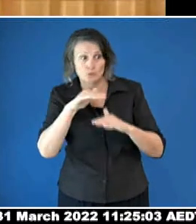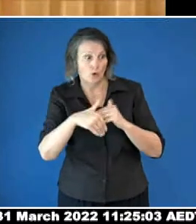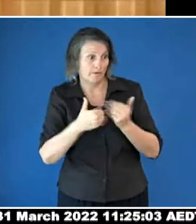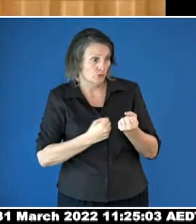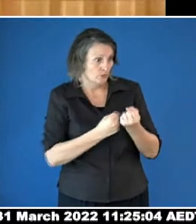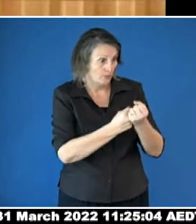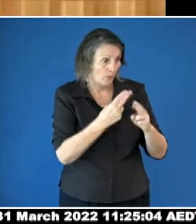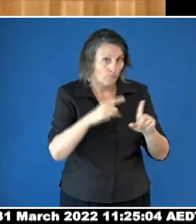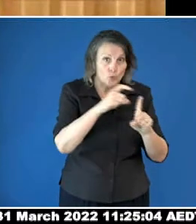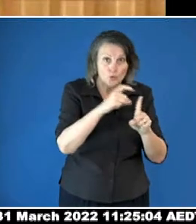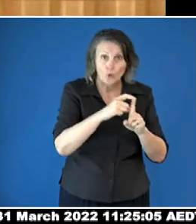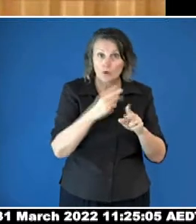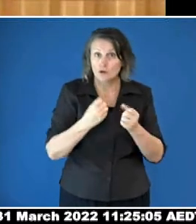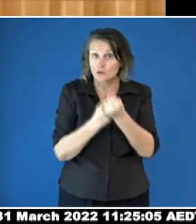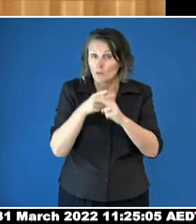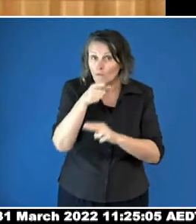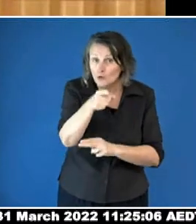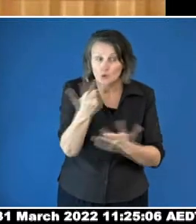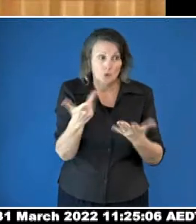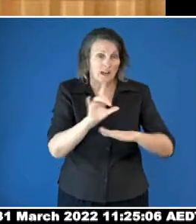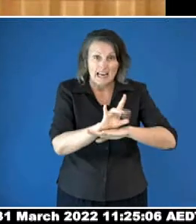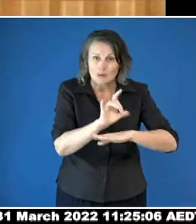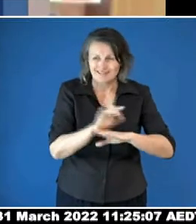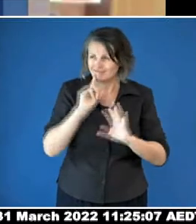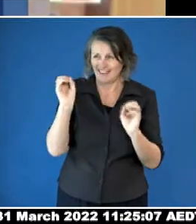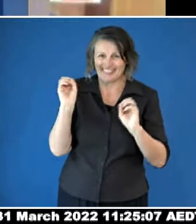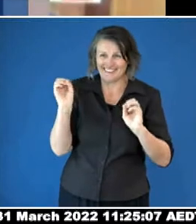counselling or support the family at all? Nope.